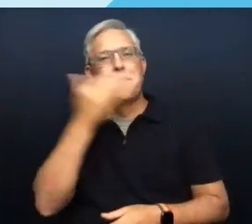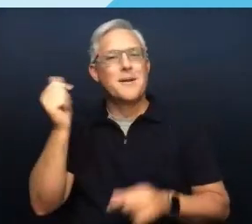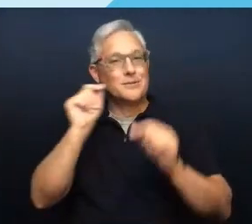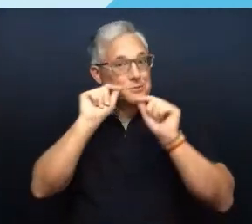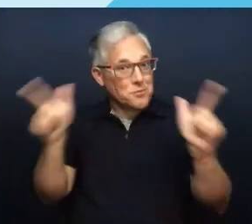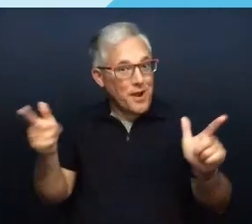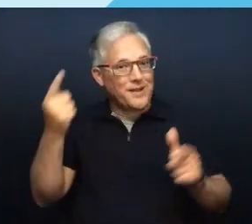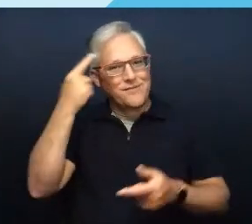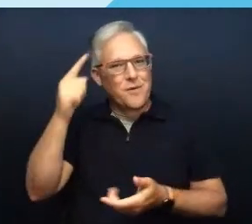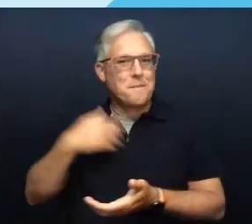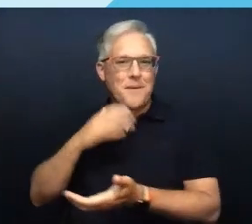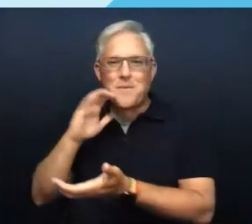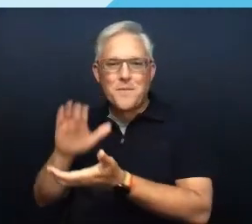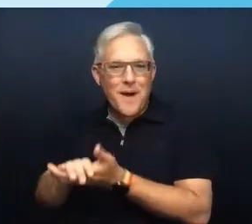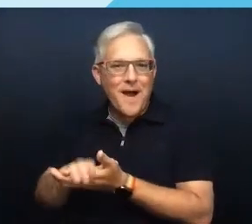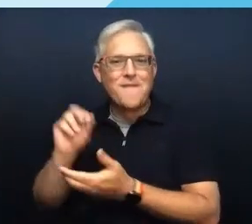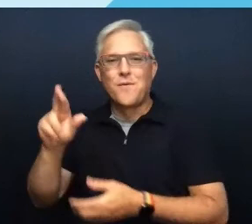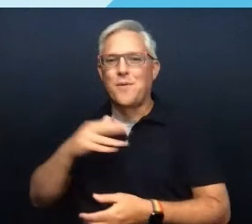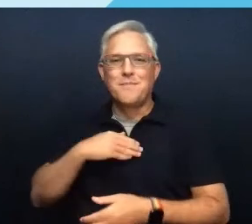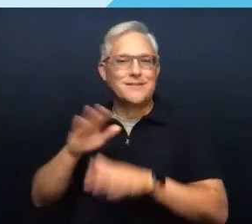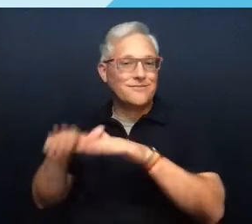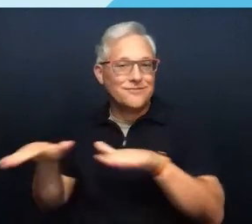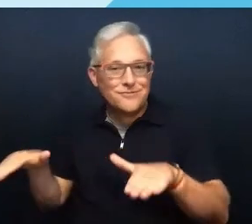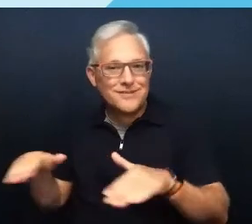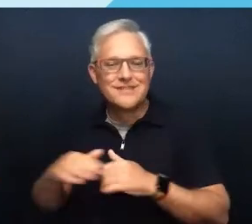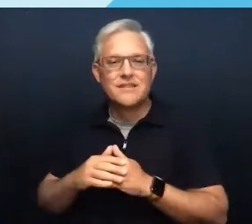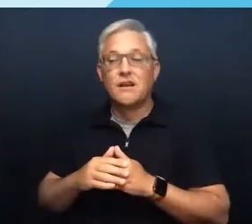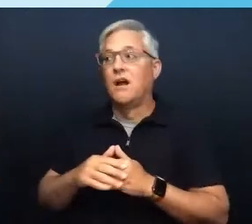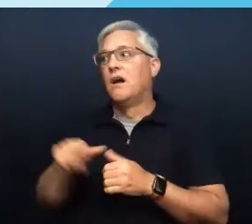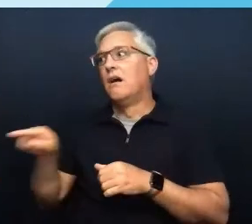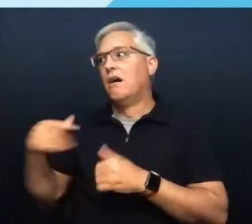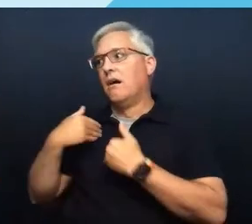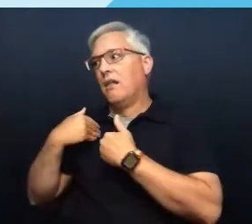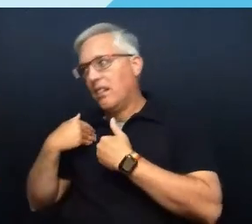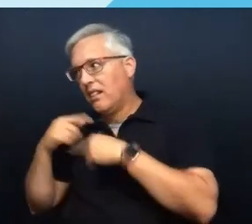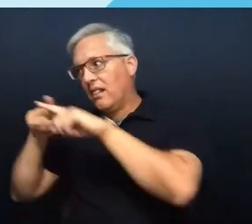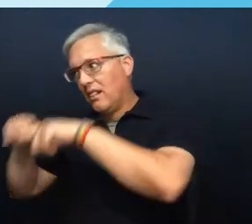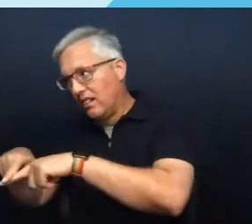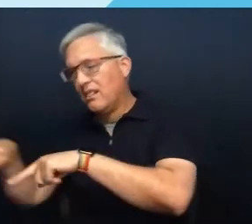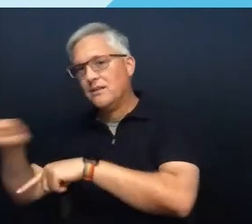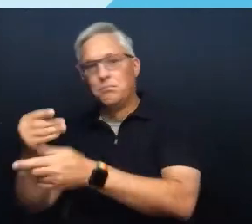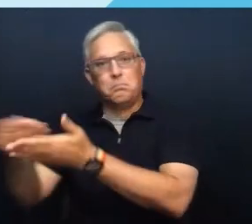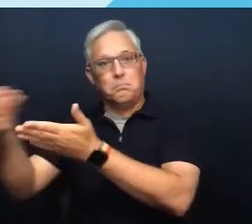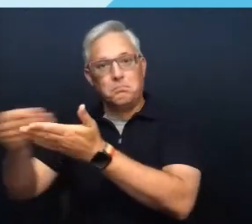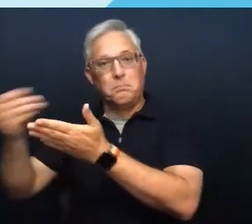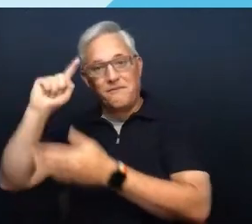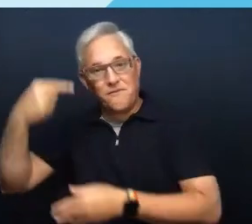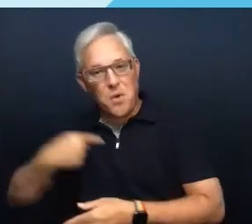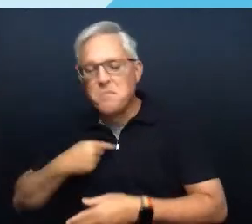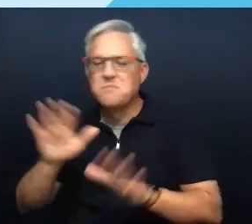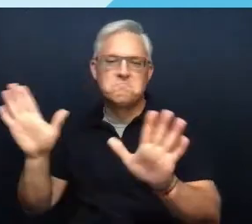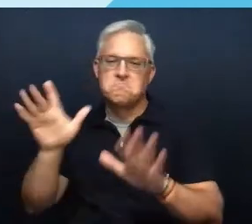doesn't have to be them always doing the buying for me. Also, there's a picture here of